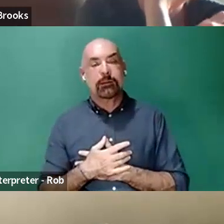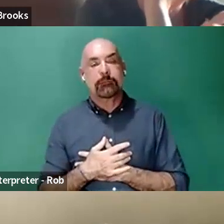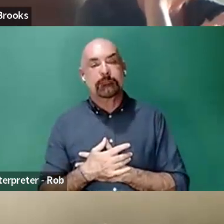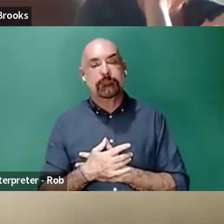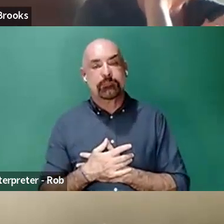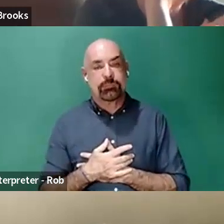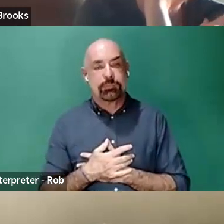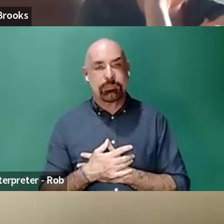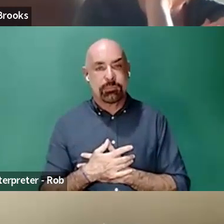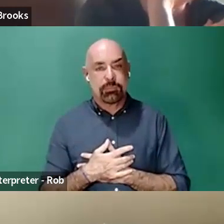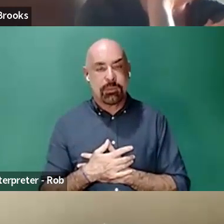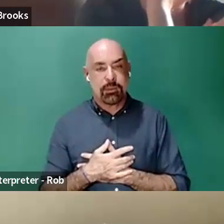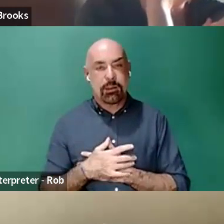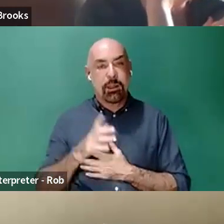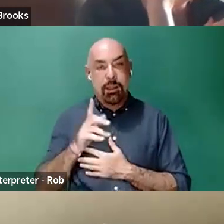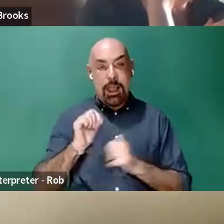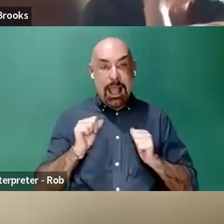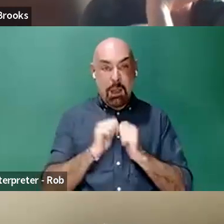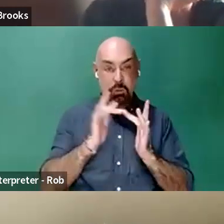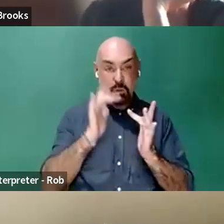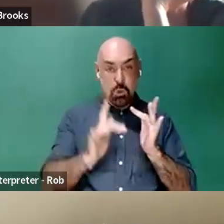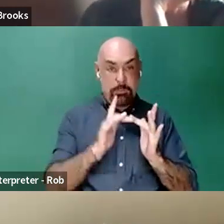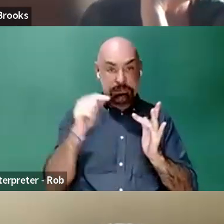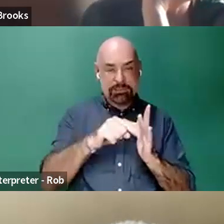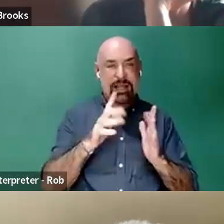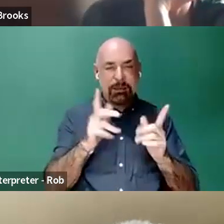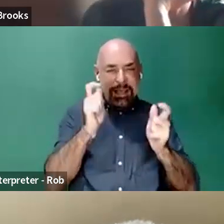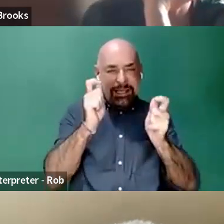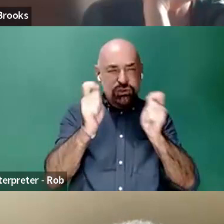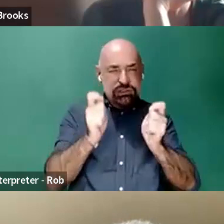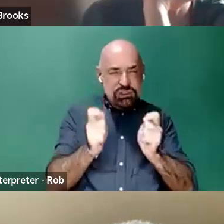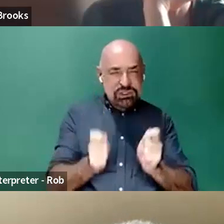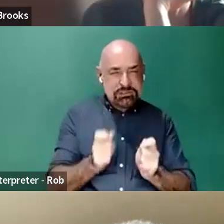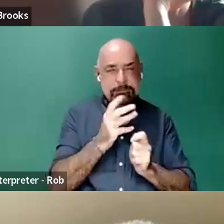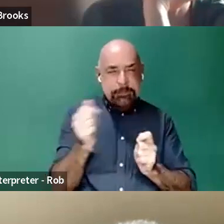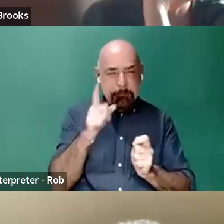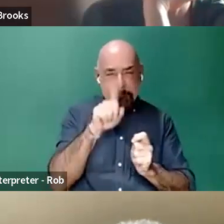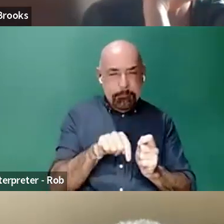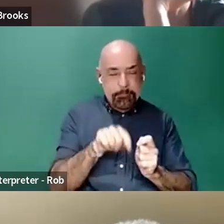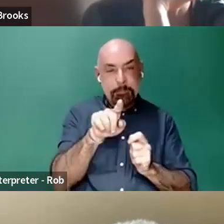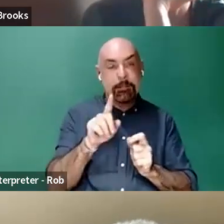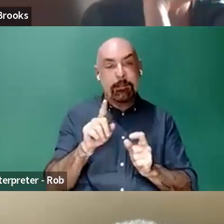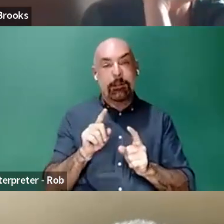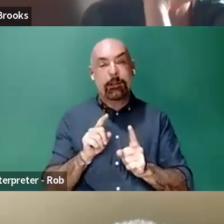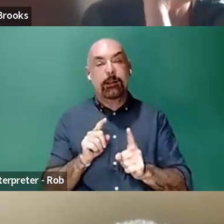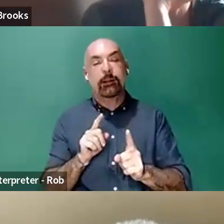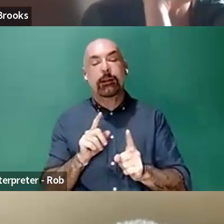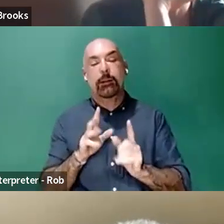done with the website is we've slightly rejigged where we've put information,